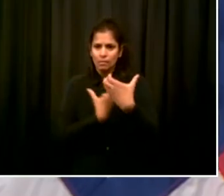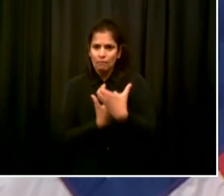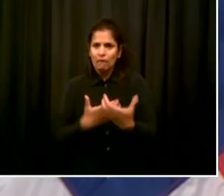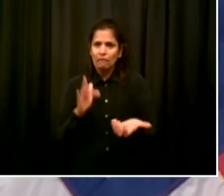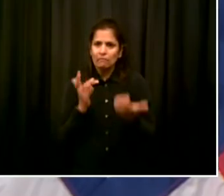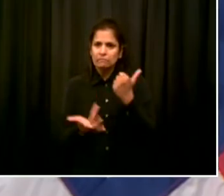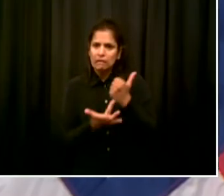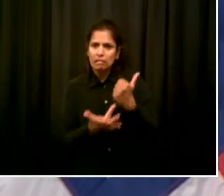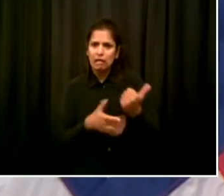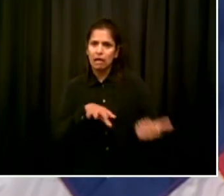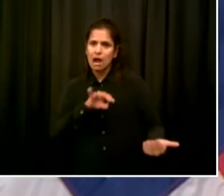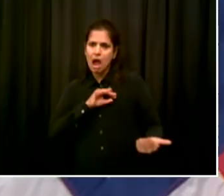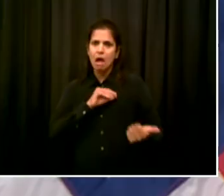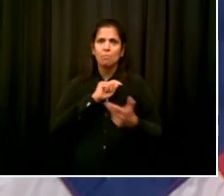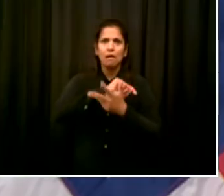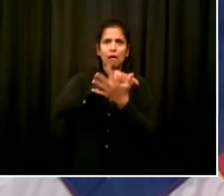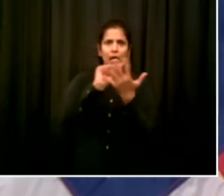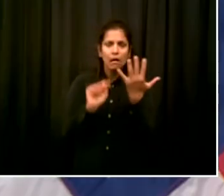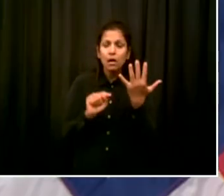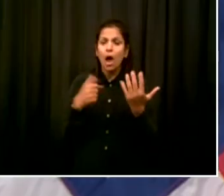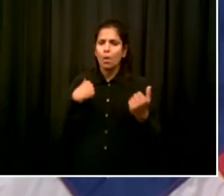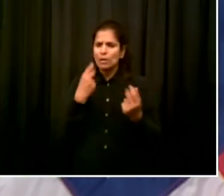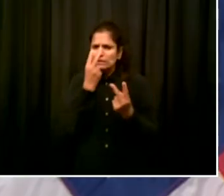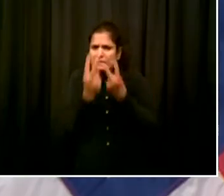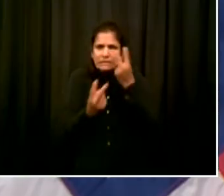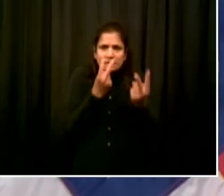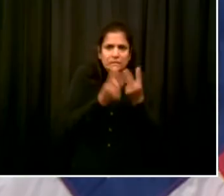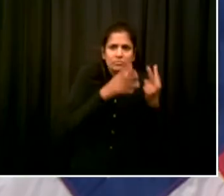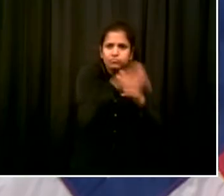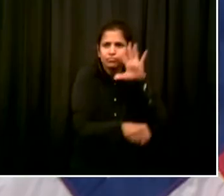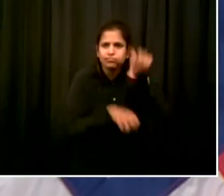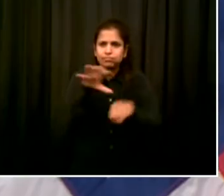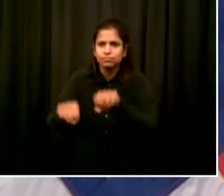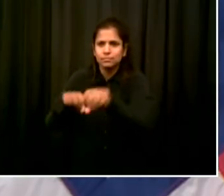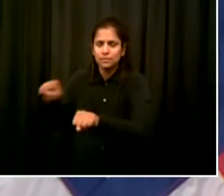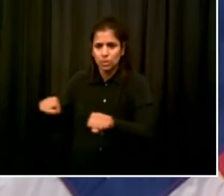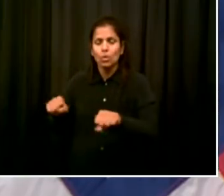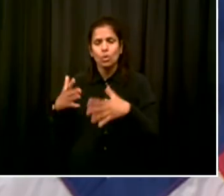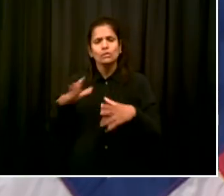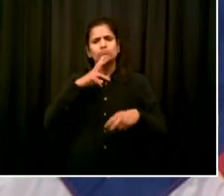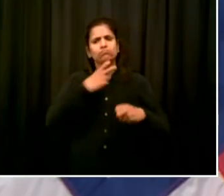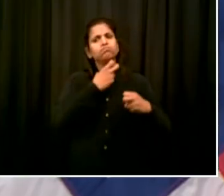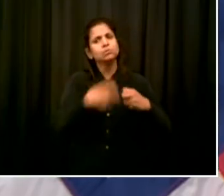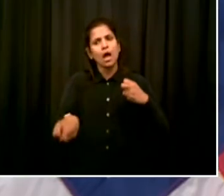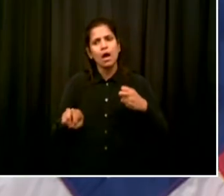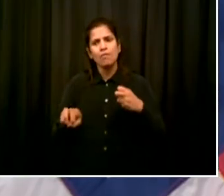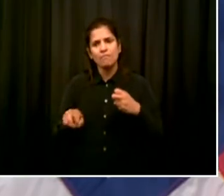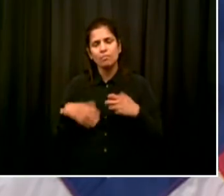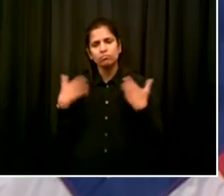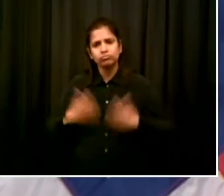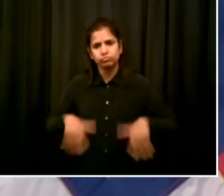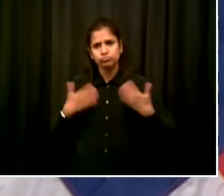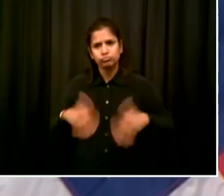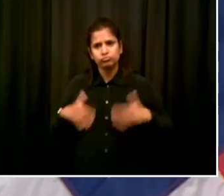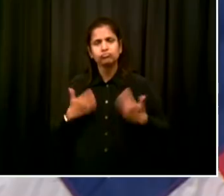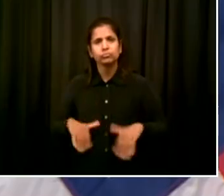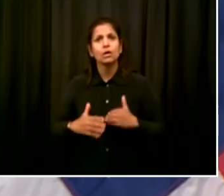IT, WE KNOW WHAT THE PROBLEMS ARE , WE KNOW WHAT OUR OBSTACLES ARE IN TERMS OF COURTS AND